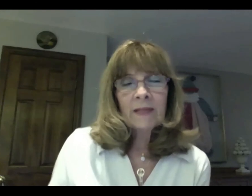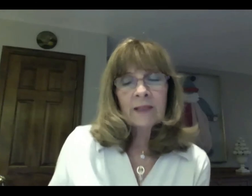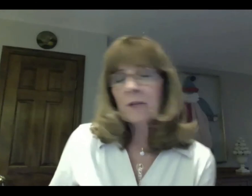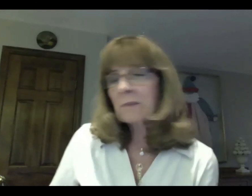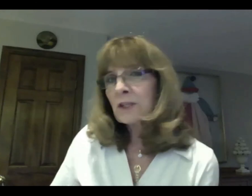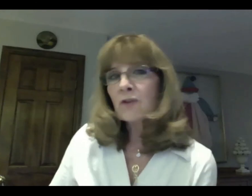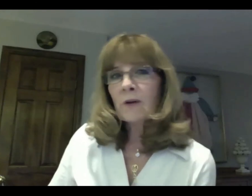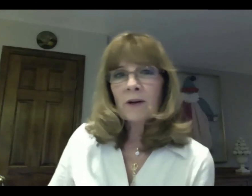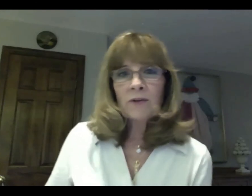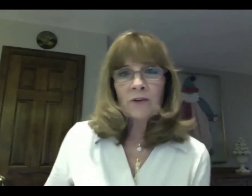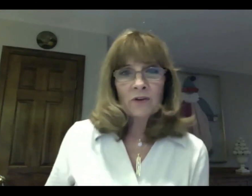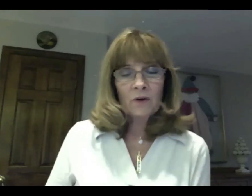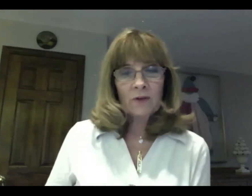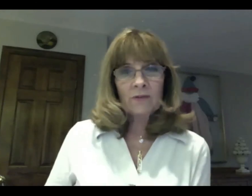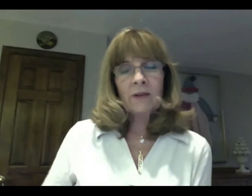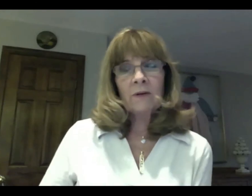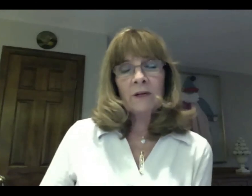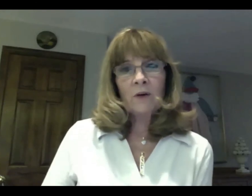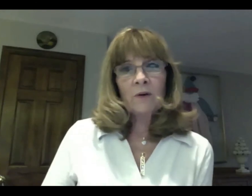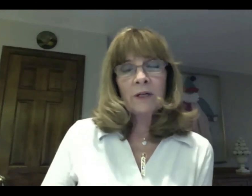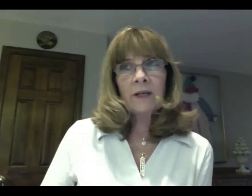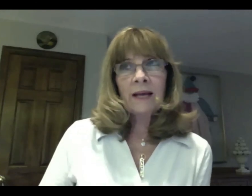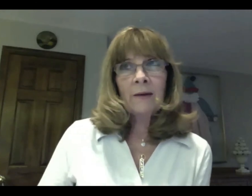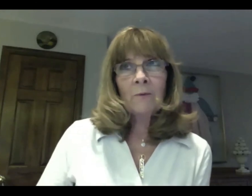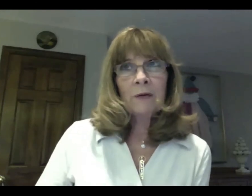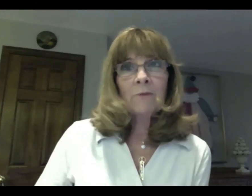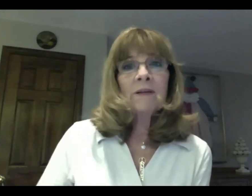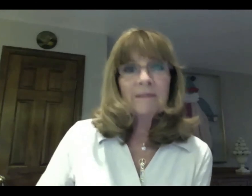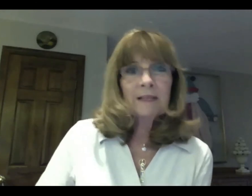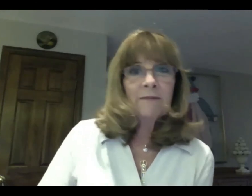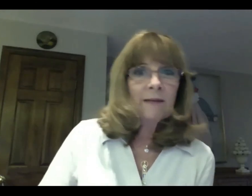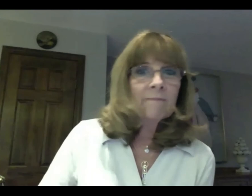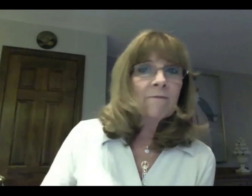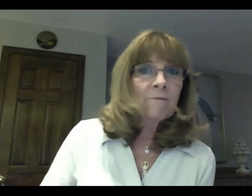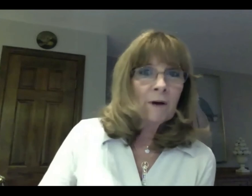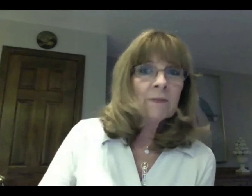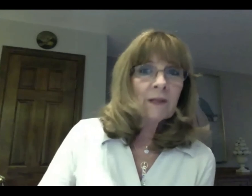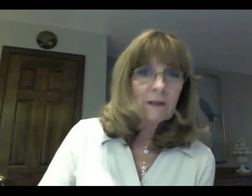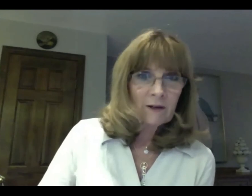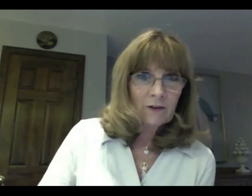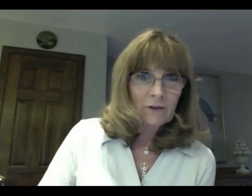admissions records it's noticed, noted that we received them from the Clark School,